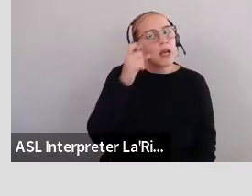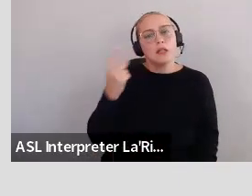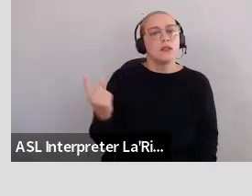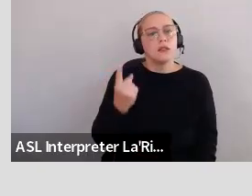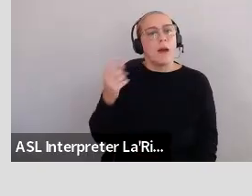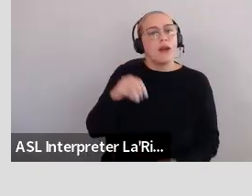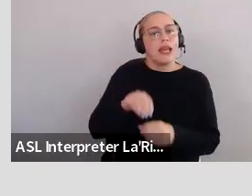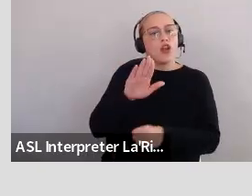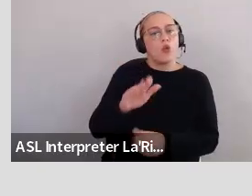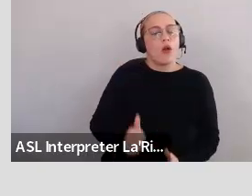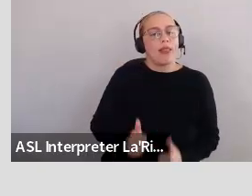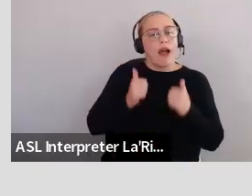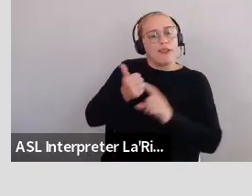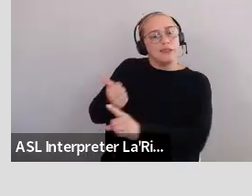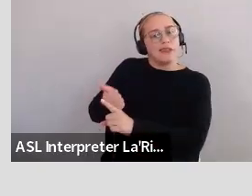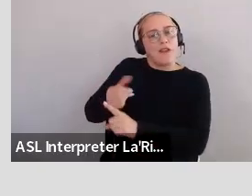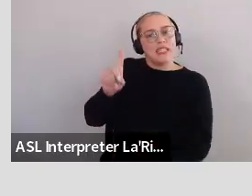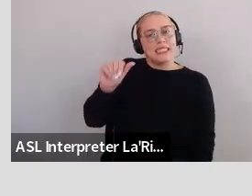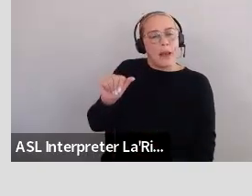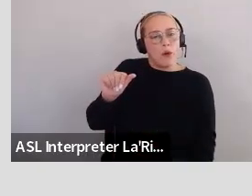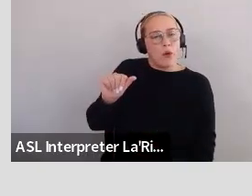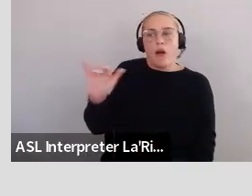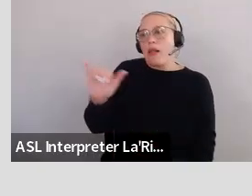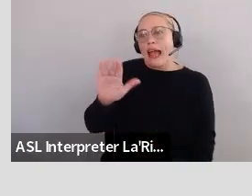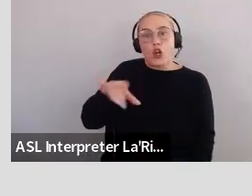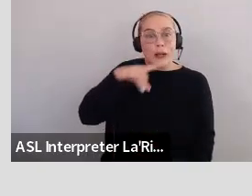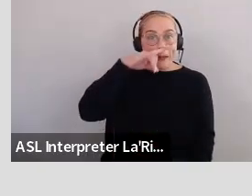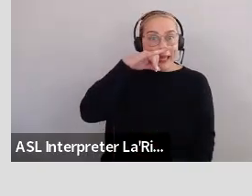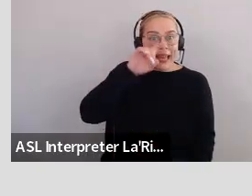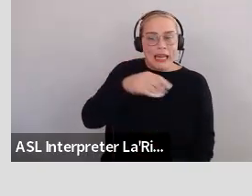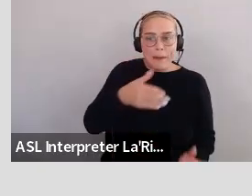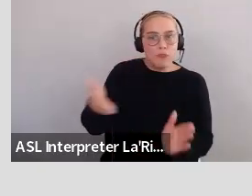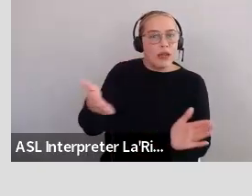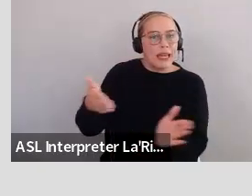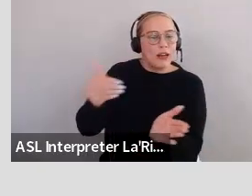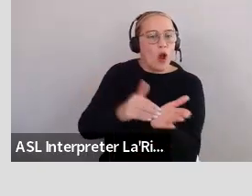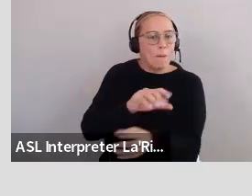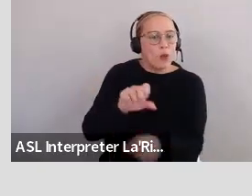have a person with a disability in your life.